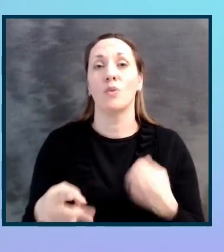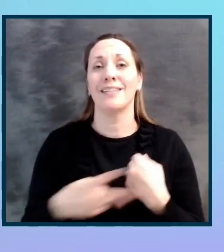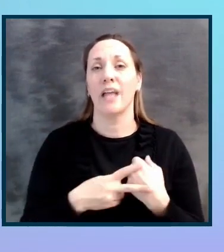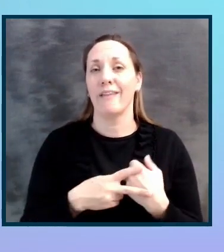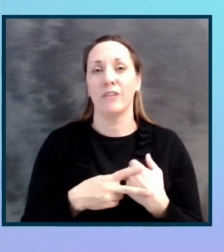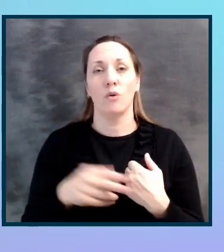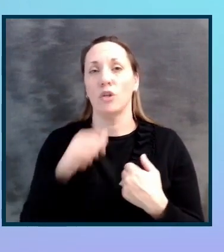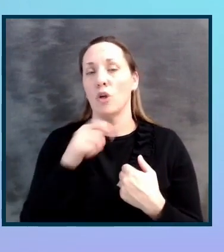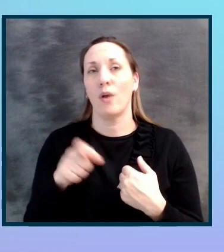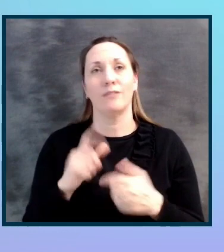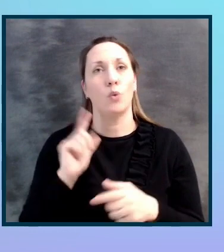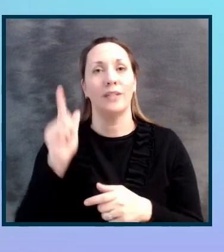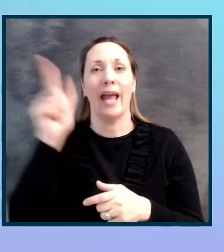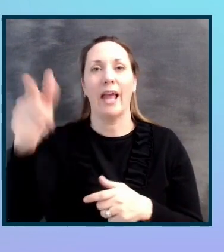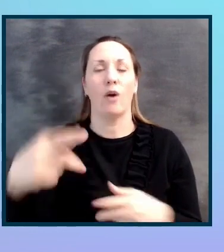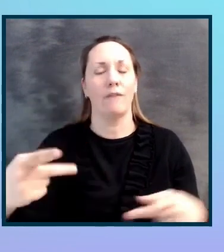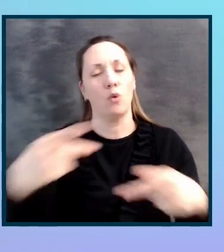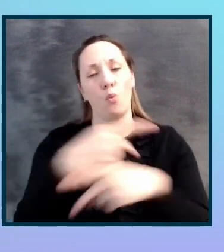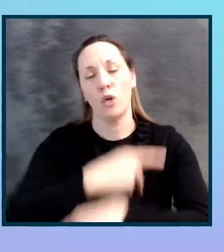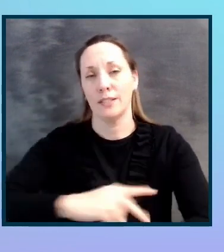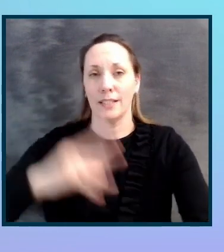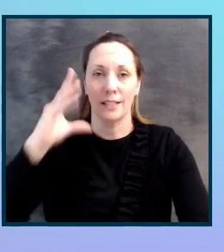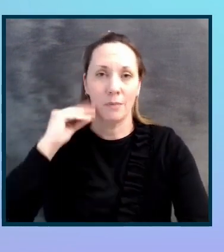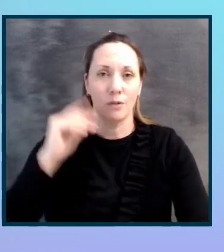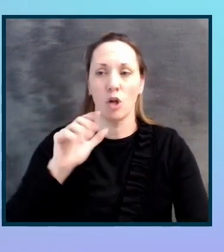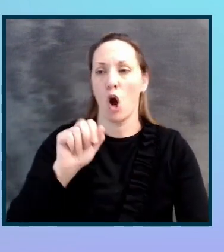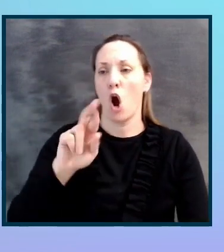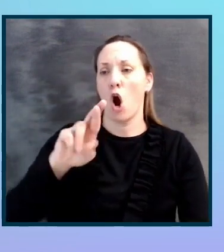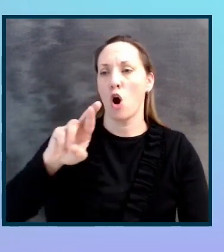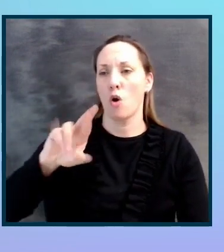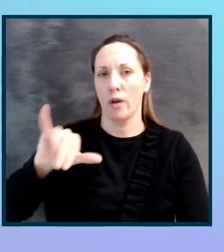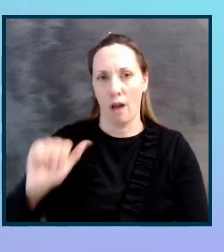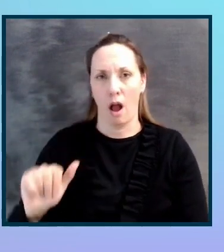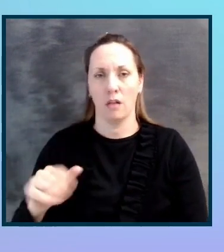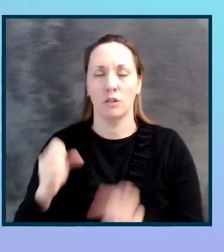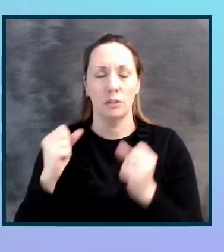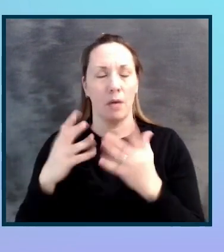of having the worst experience with ARIA. So many things I see in the field are people